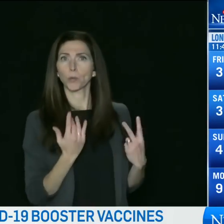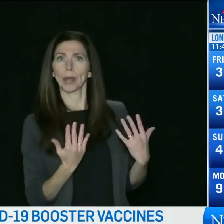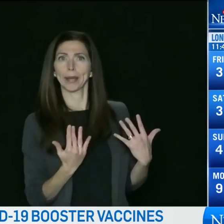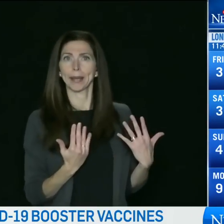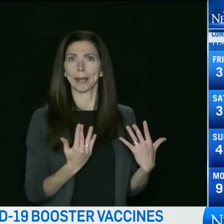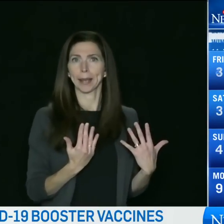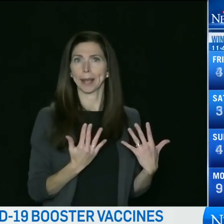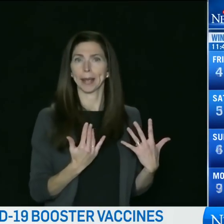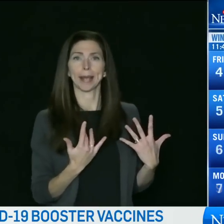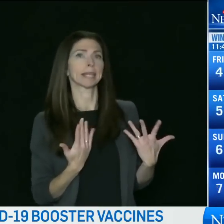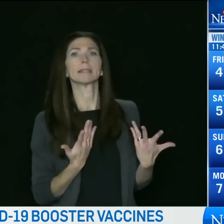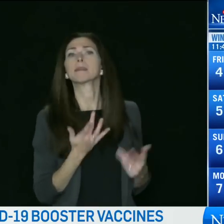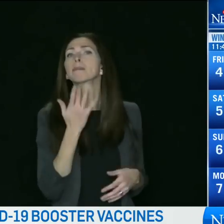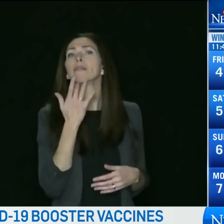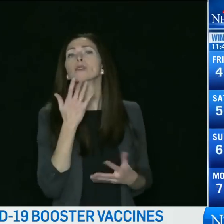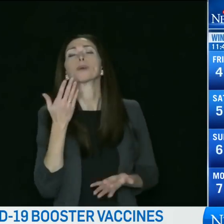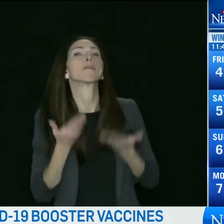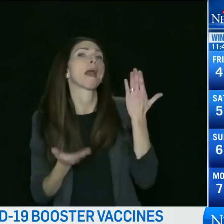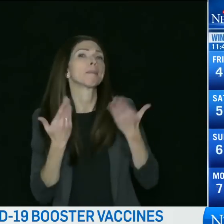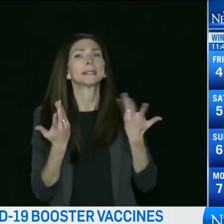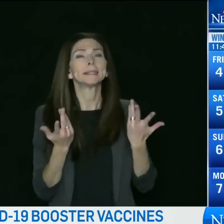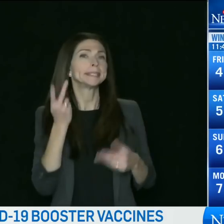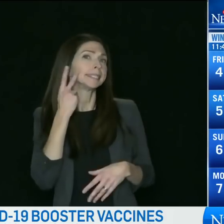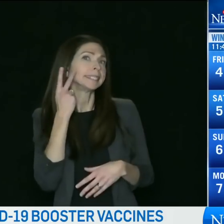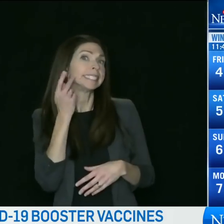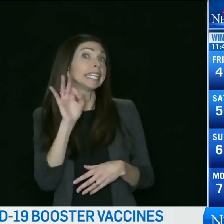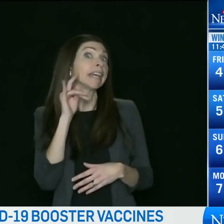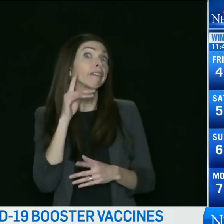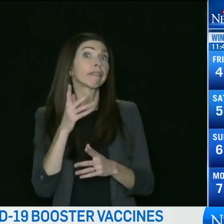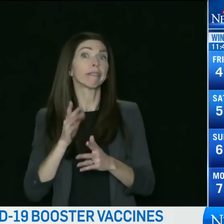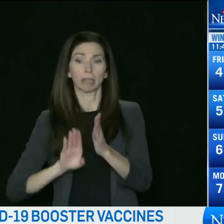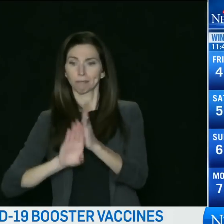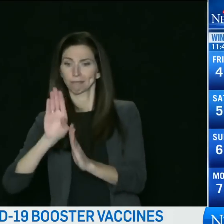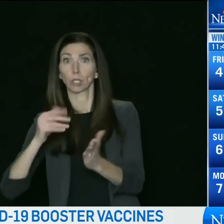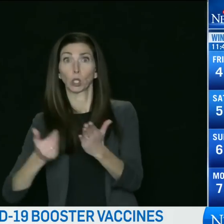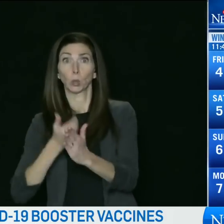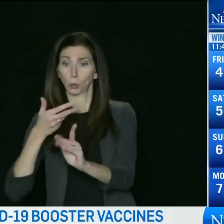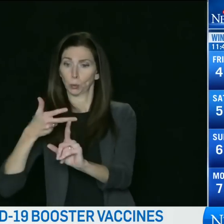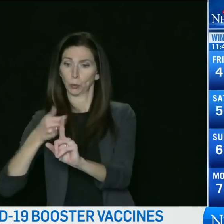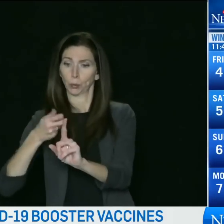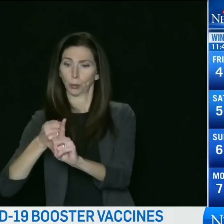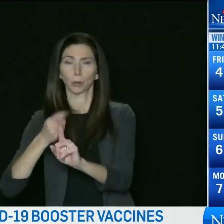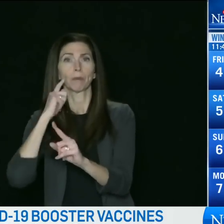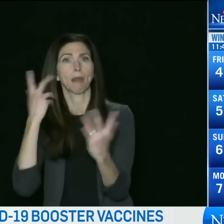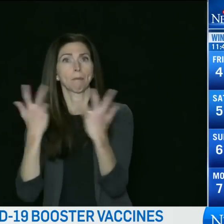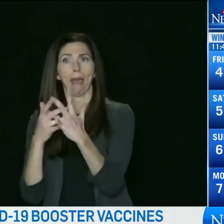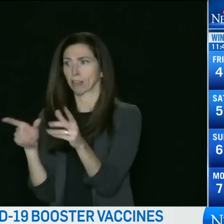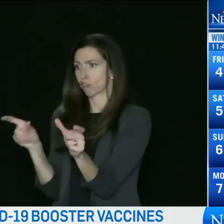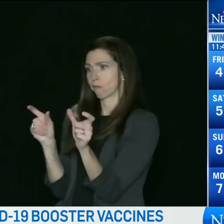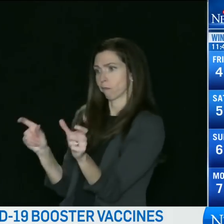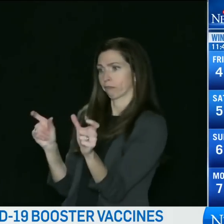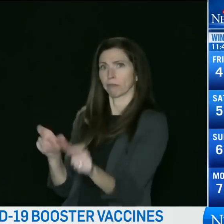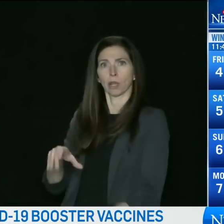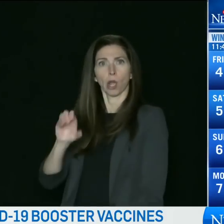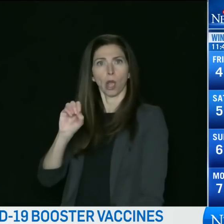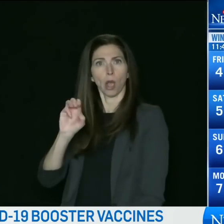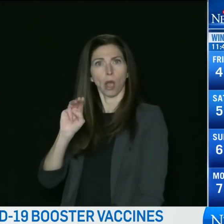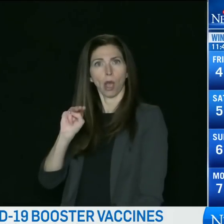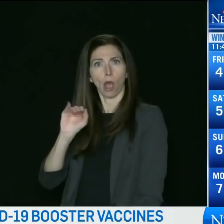ARE HESITATING TO TAKE THE NEXT DOSE BECAUSE THEY'RE WAITING FOR THE NEXT VACCINE, WHICH WILL BE